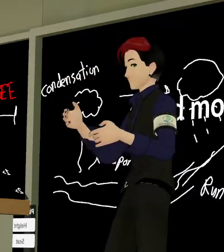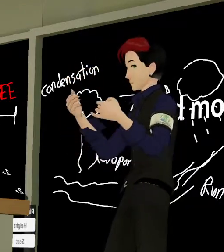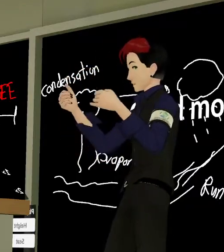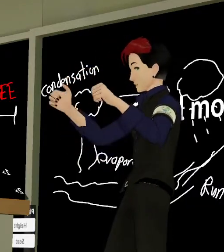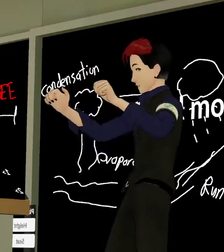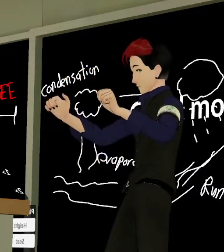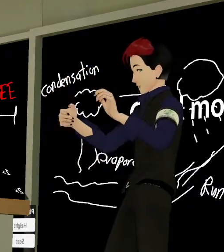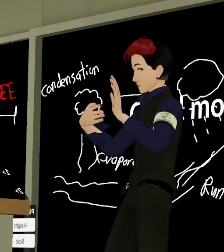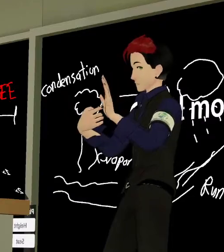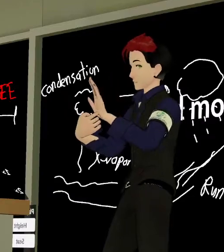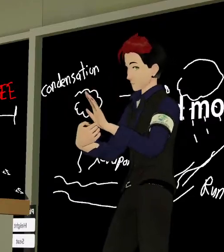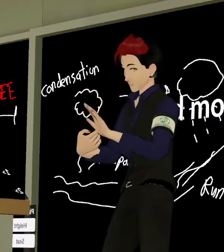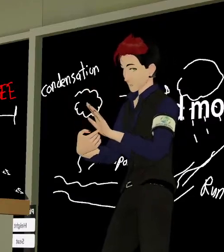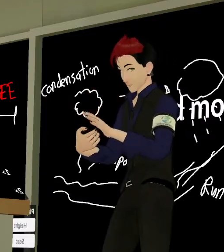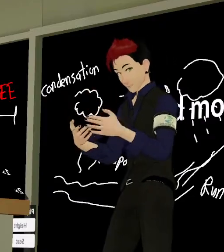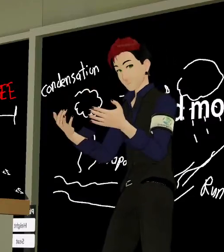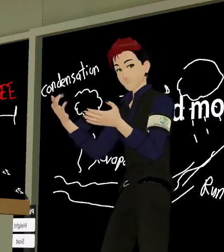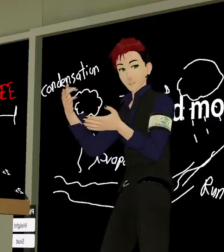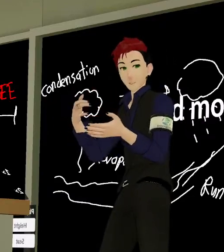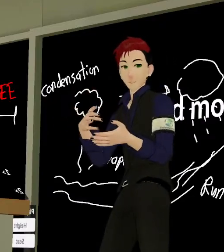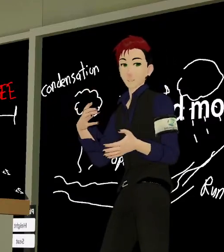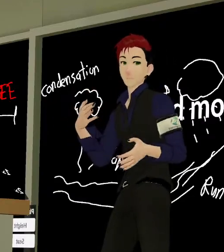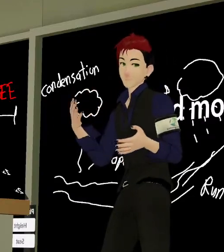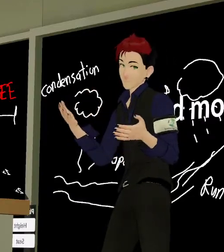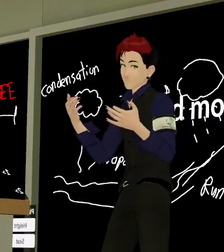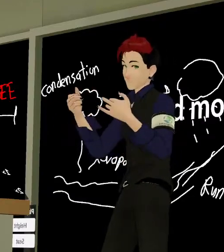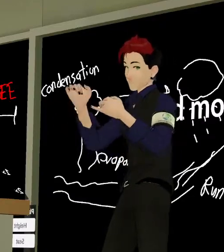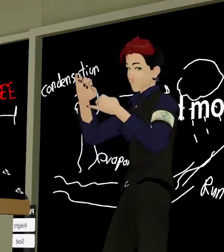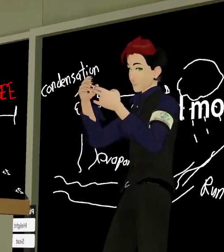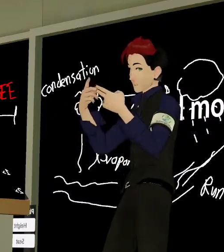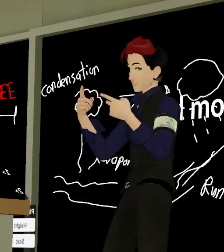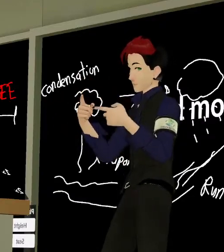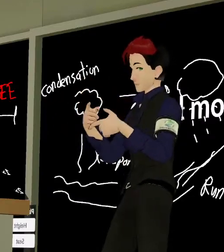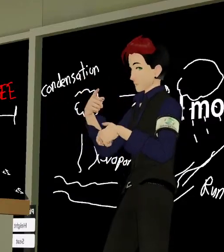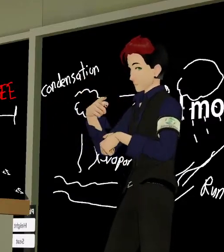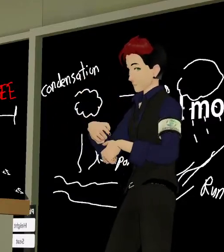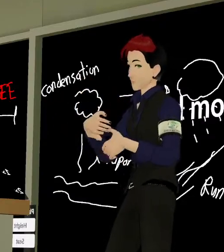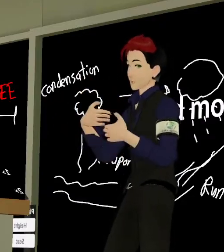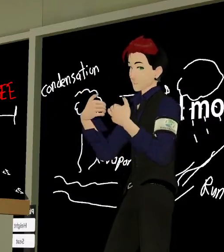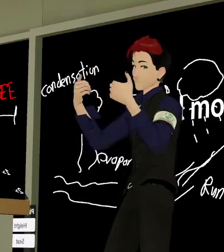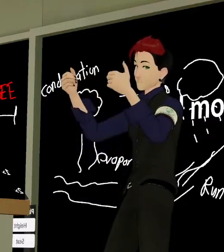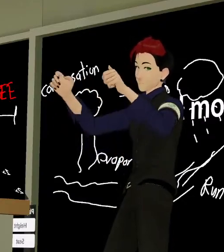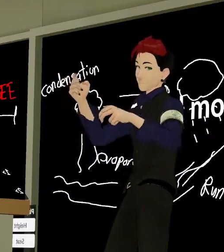I'm going to try and replicate it again with index for the first time